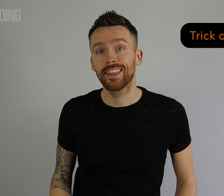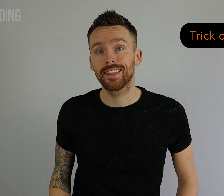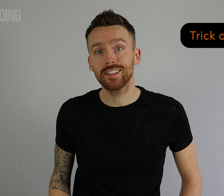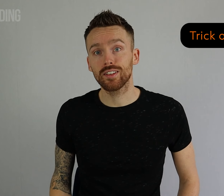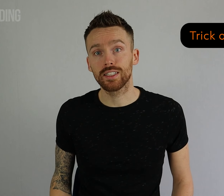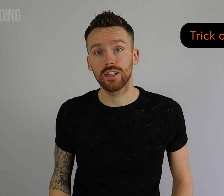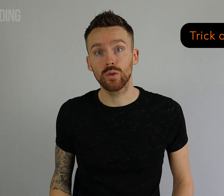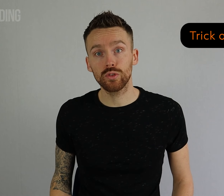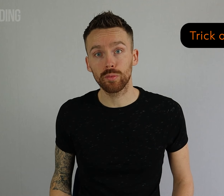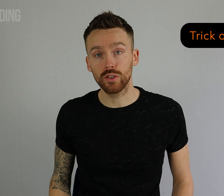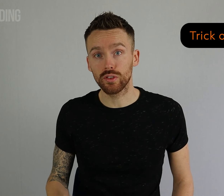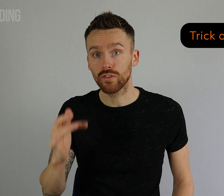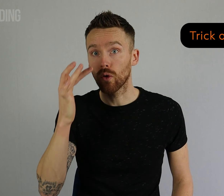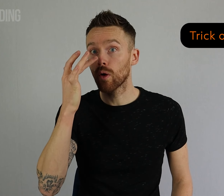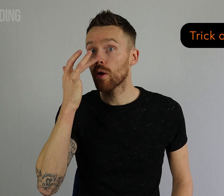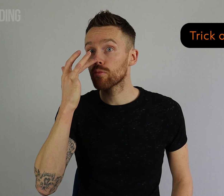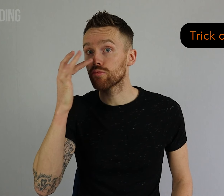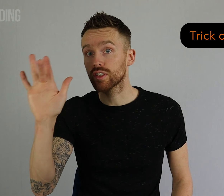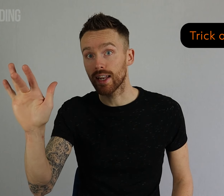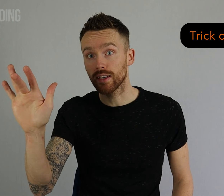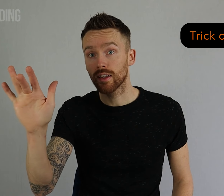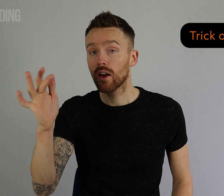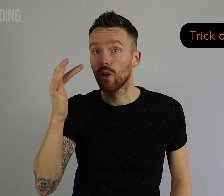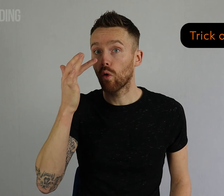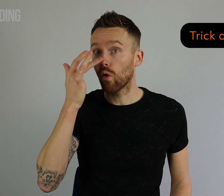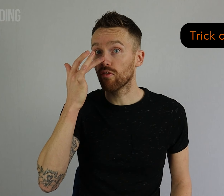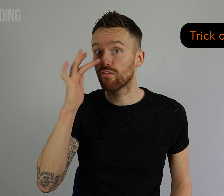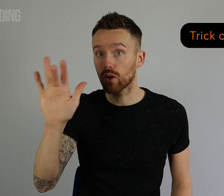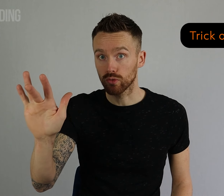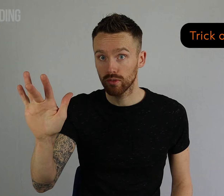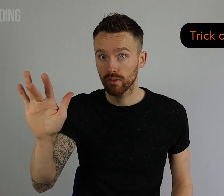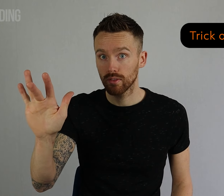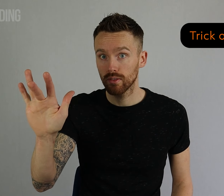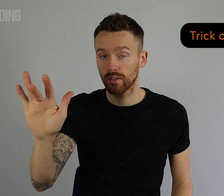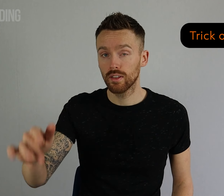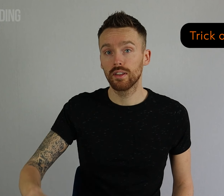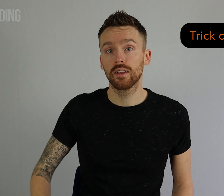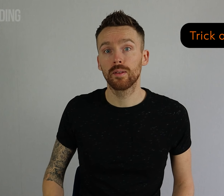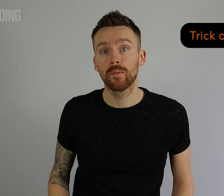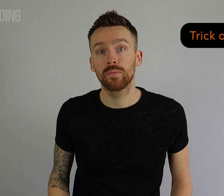This sign can also be used for pretend or false.